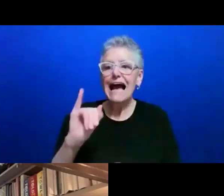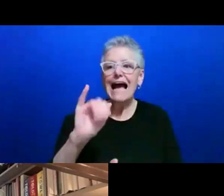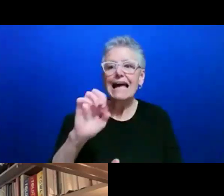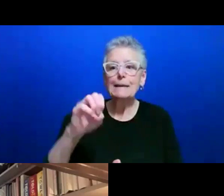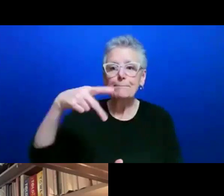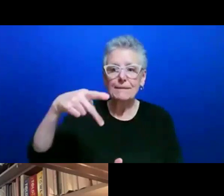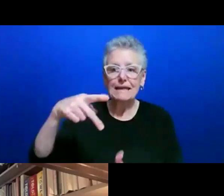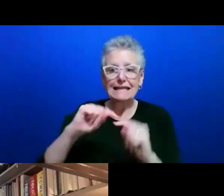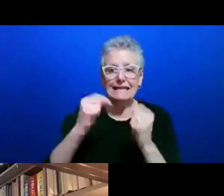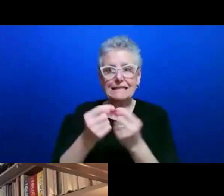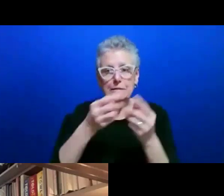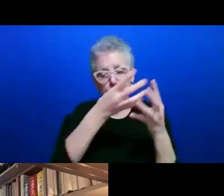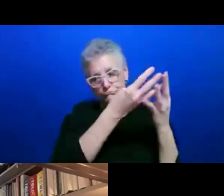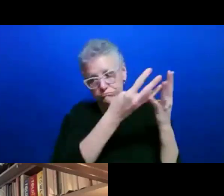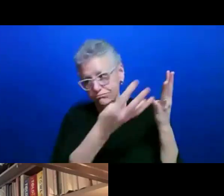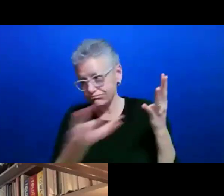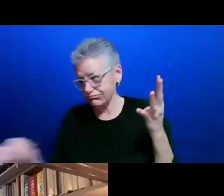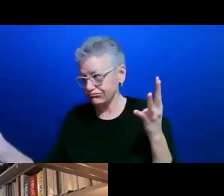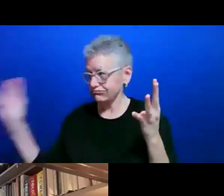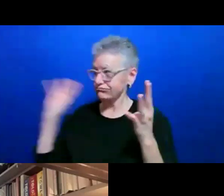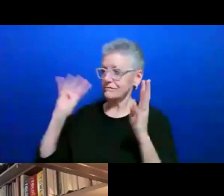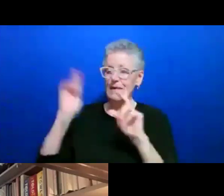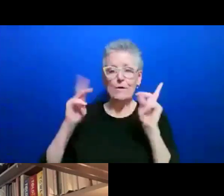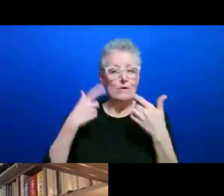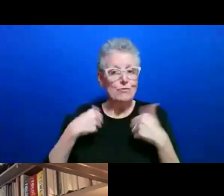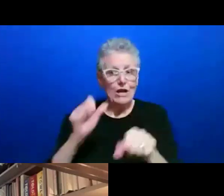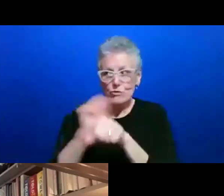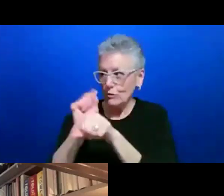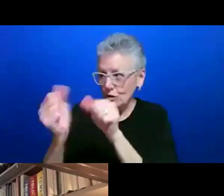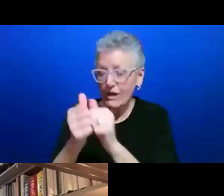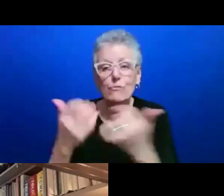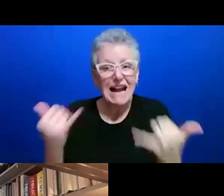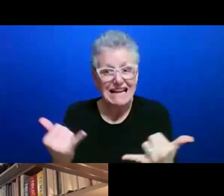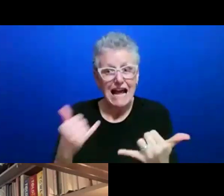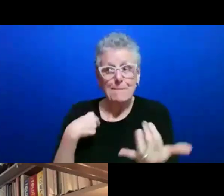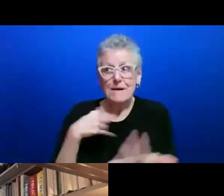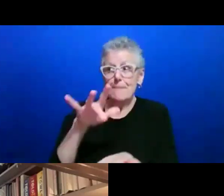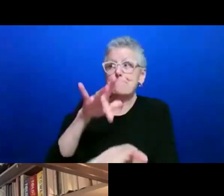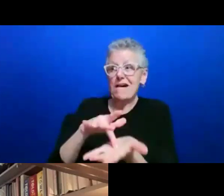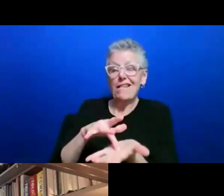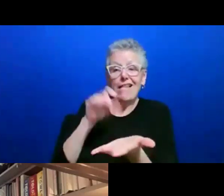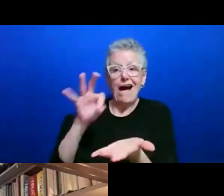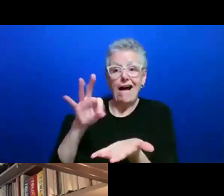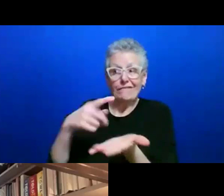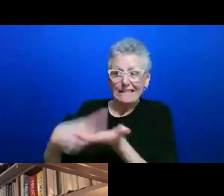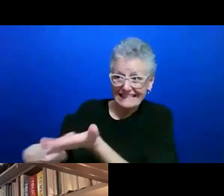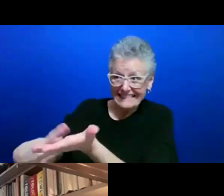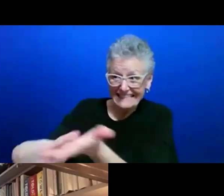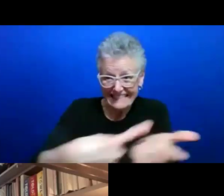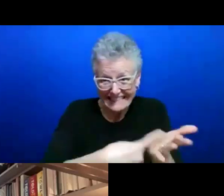that we're trying to work with. And right now, I'm in the midst of some discussions in IEPs that are trying